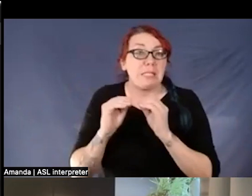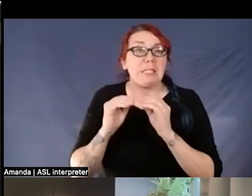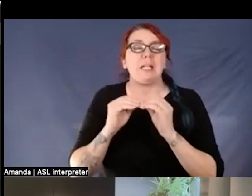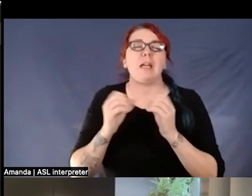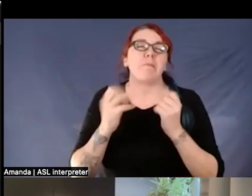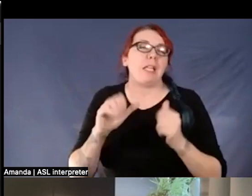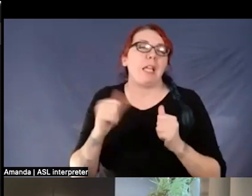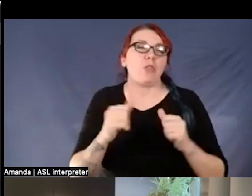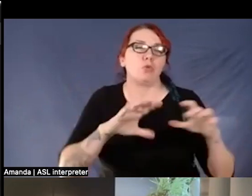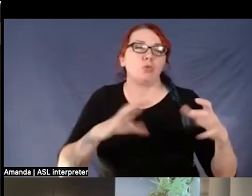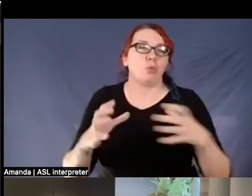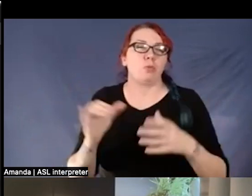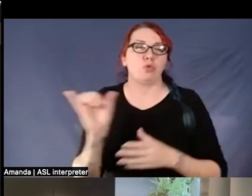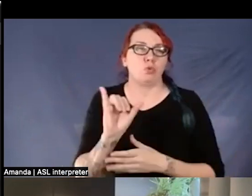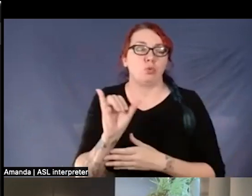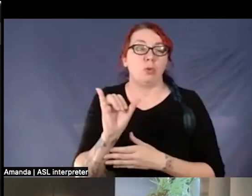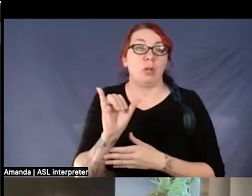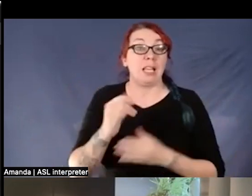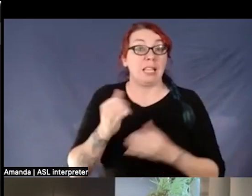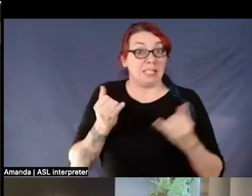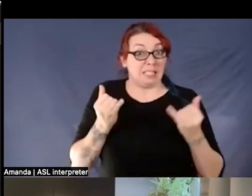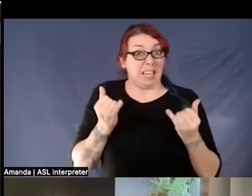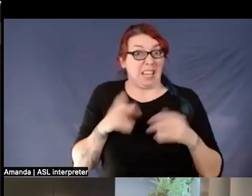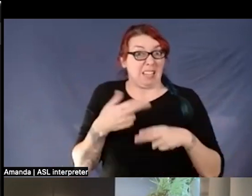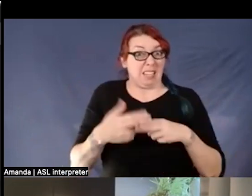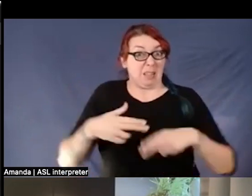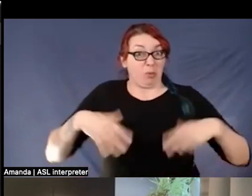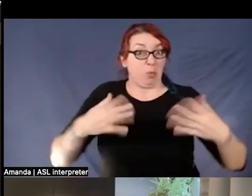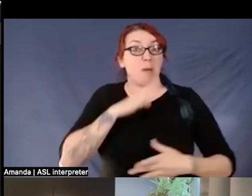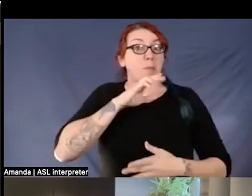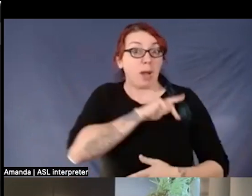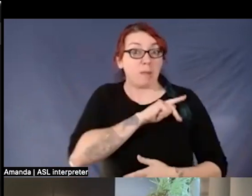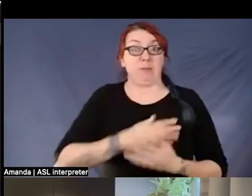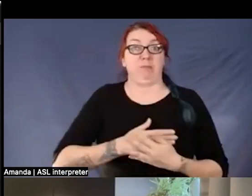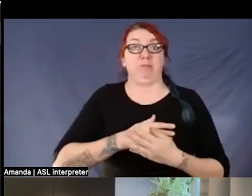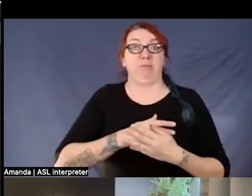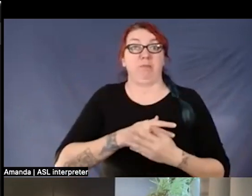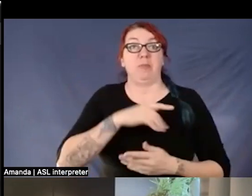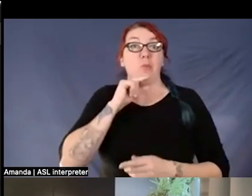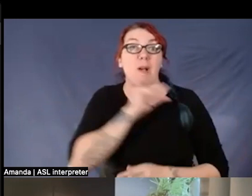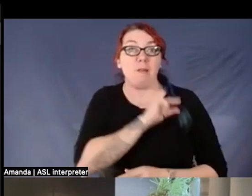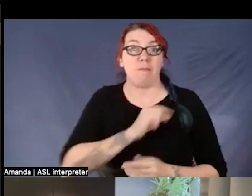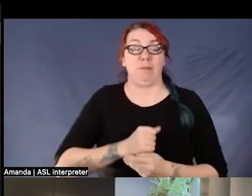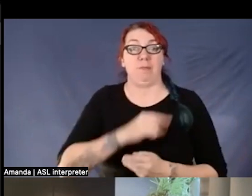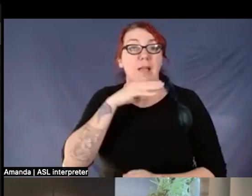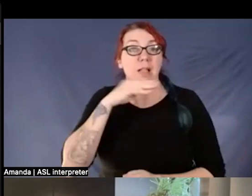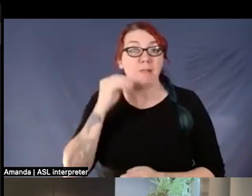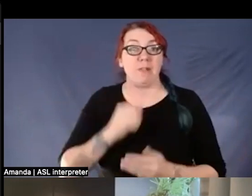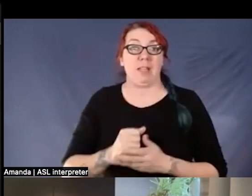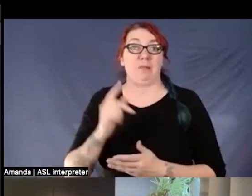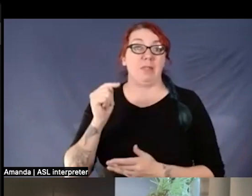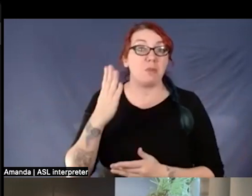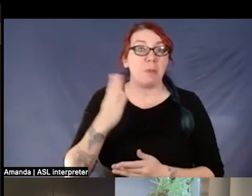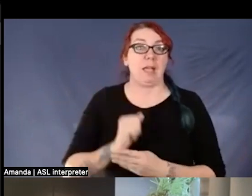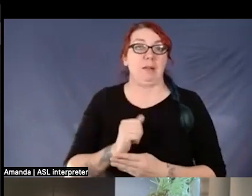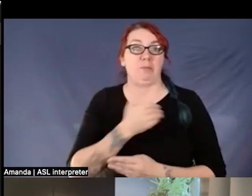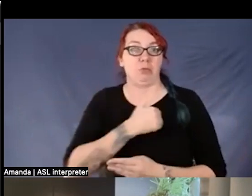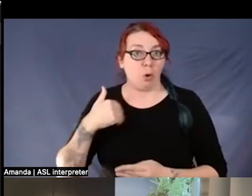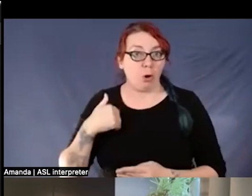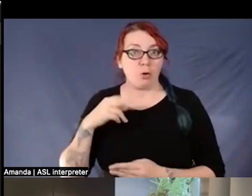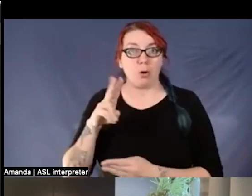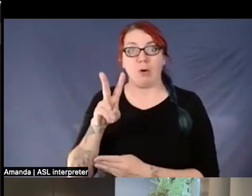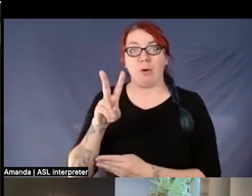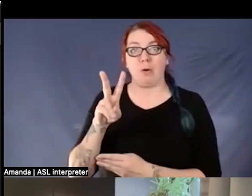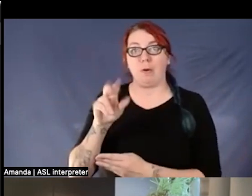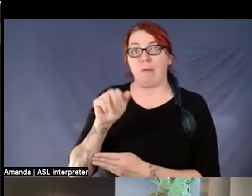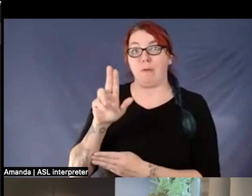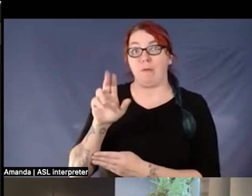Brampton, Guelph, Halifax, Thunder Bay, Toronto, Vaughan, and Windsor. We encourage you to visit